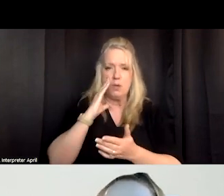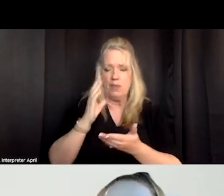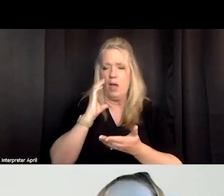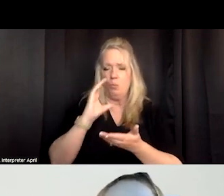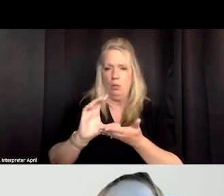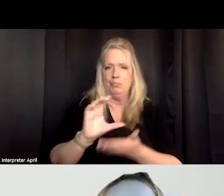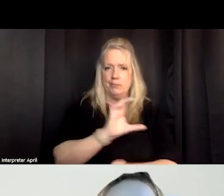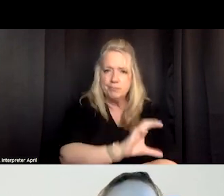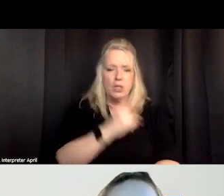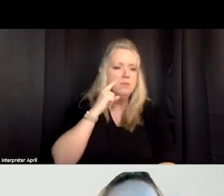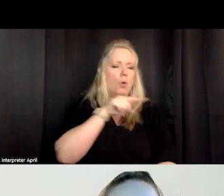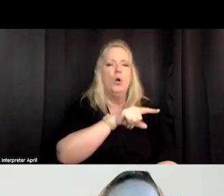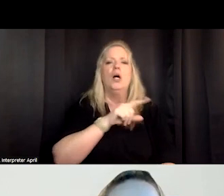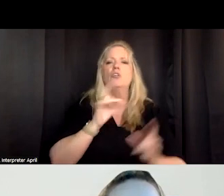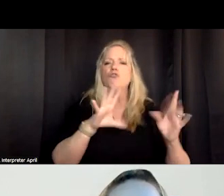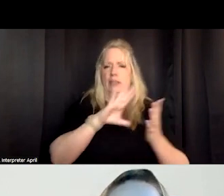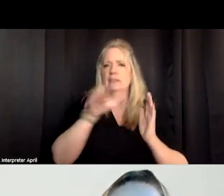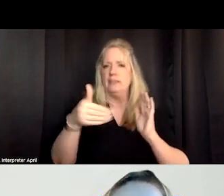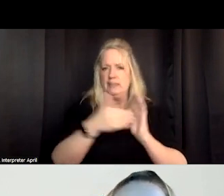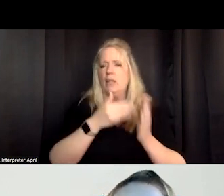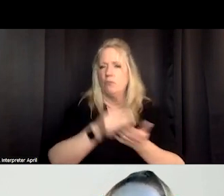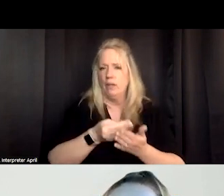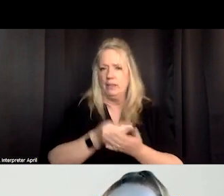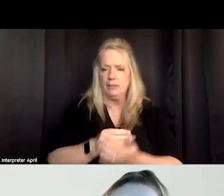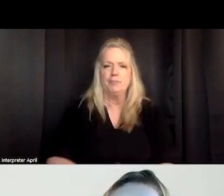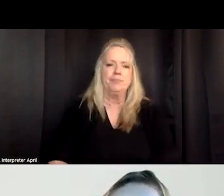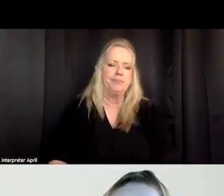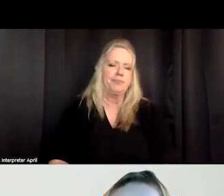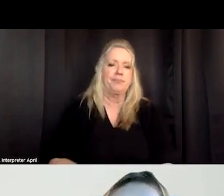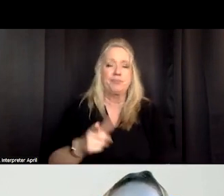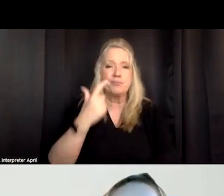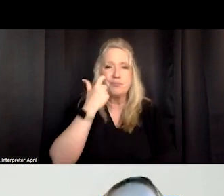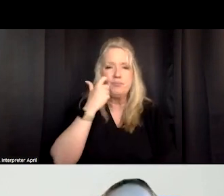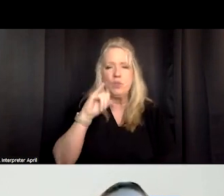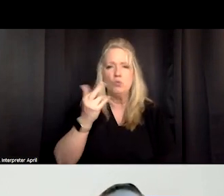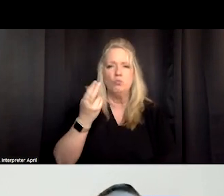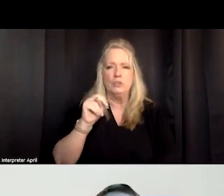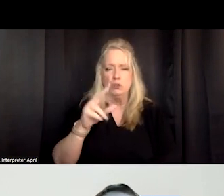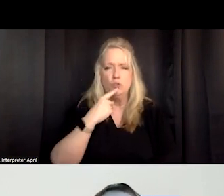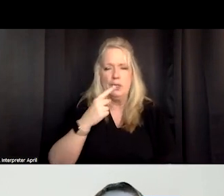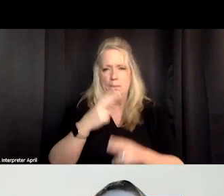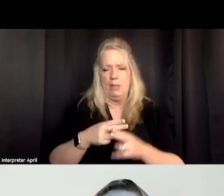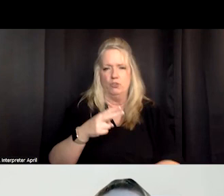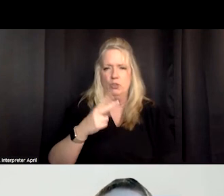CRISIS CENTER FUNDING. AND I ALSO, AS JORDAN MENTIONED WANTED TO TALK ABOUT A, SURVEY WE HAVE